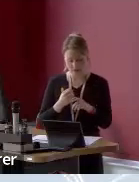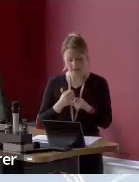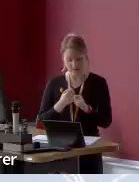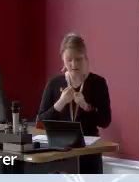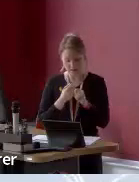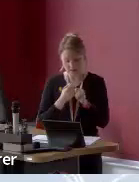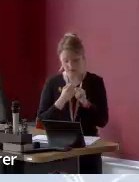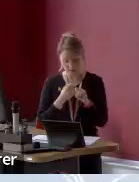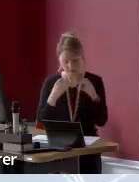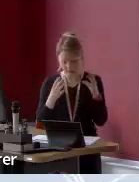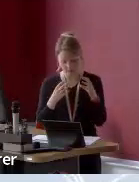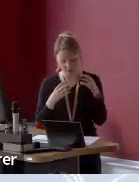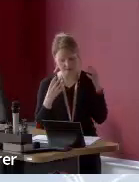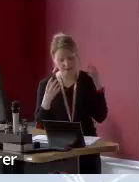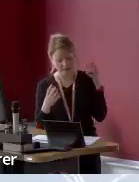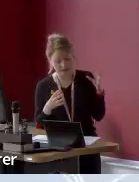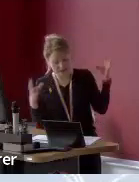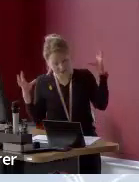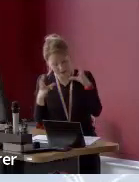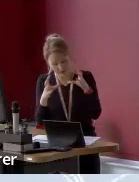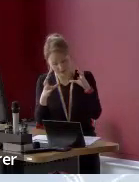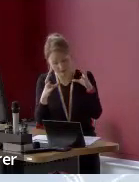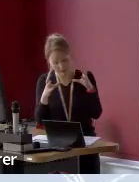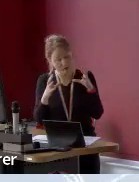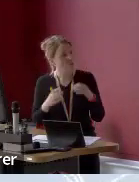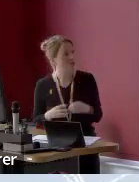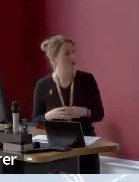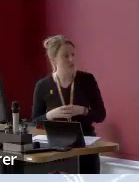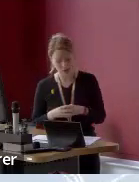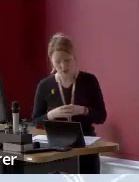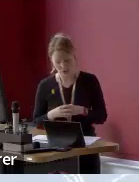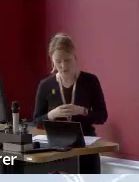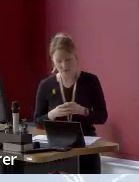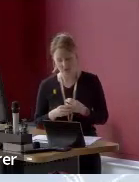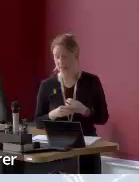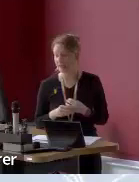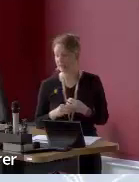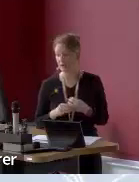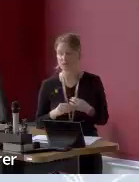third sector expertise and academic evidence. We felt that we had strong position to add our